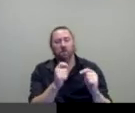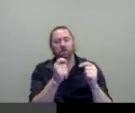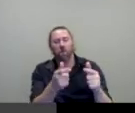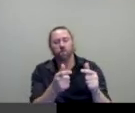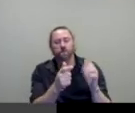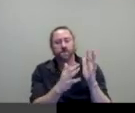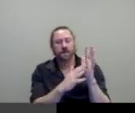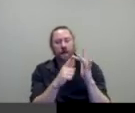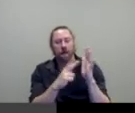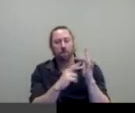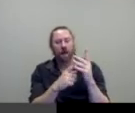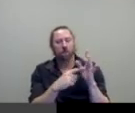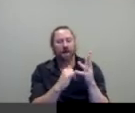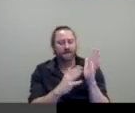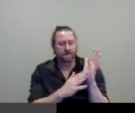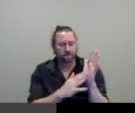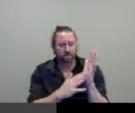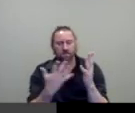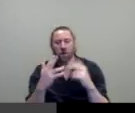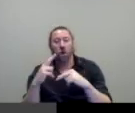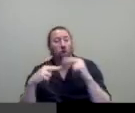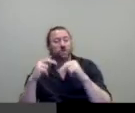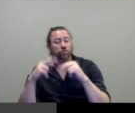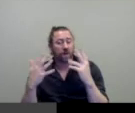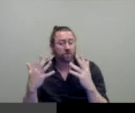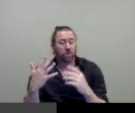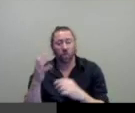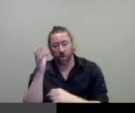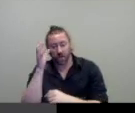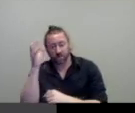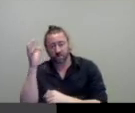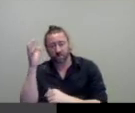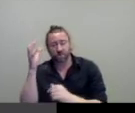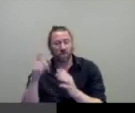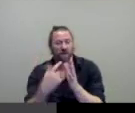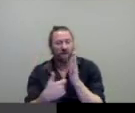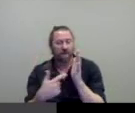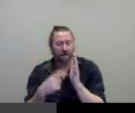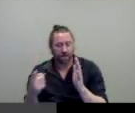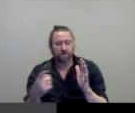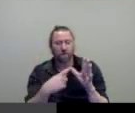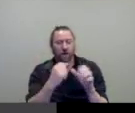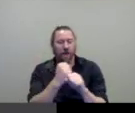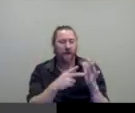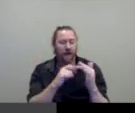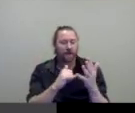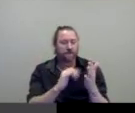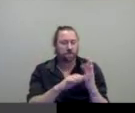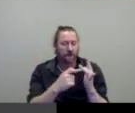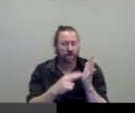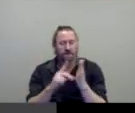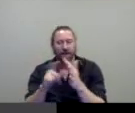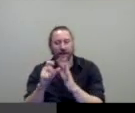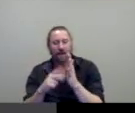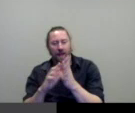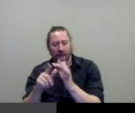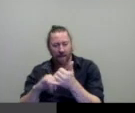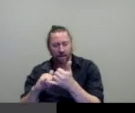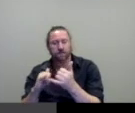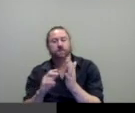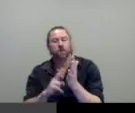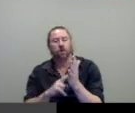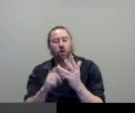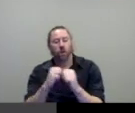obstruction and Conceptual art by the artist Eva Hess, Agnes Martin, Kazuko Miyamoto and Ruth Asawa